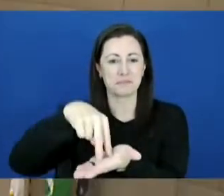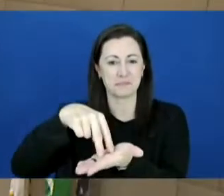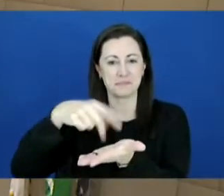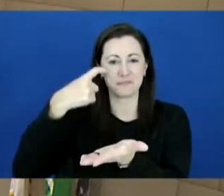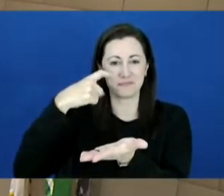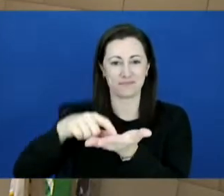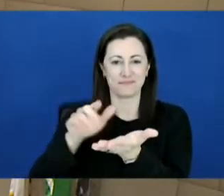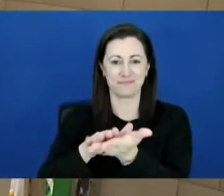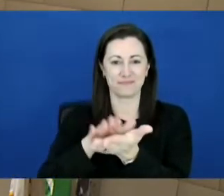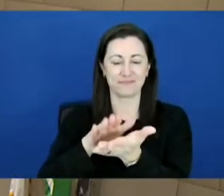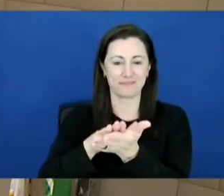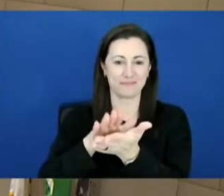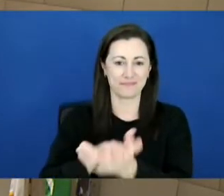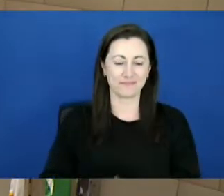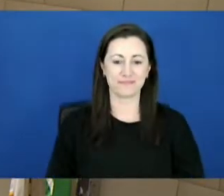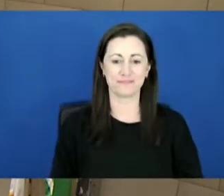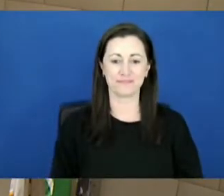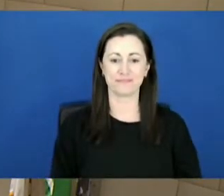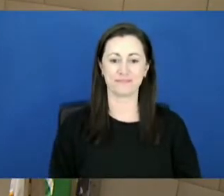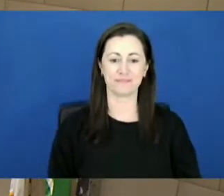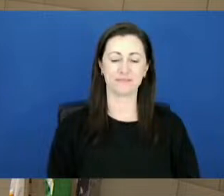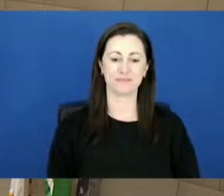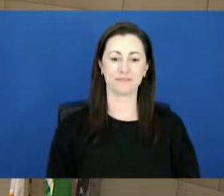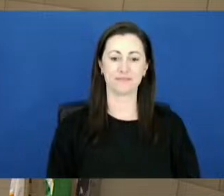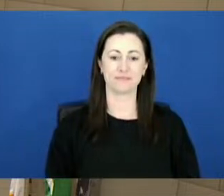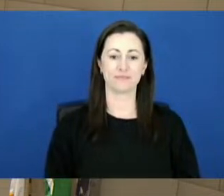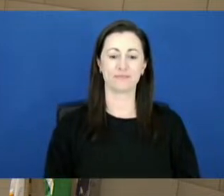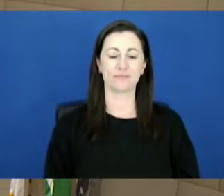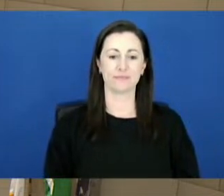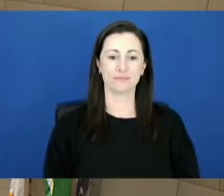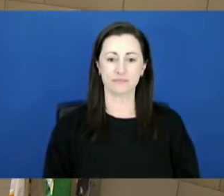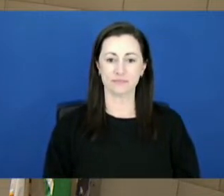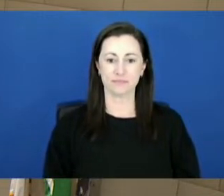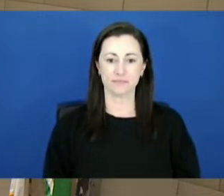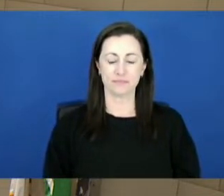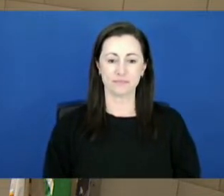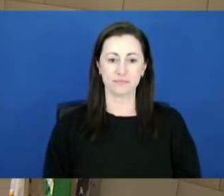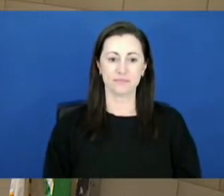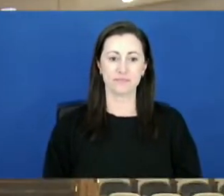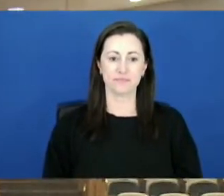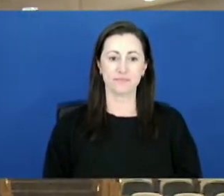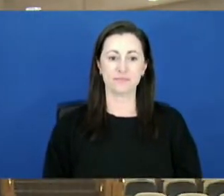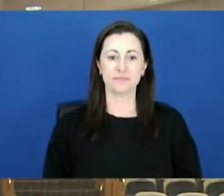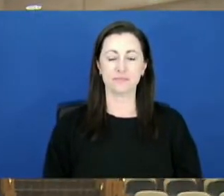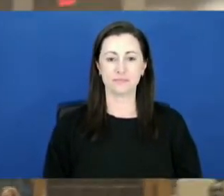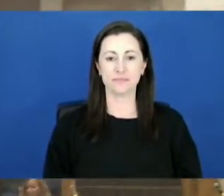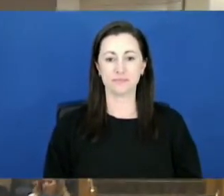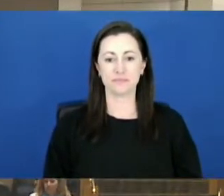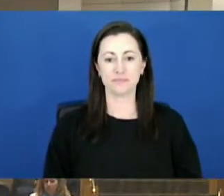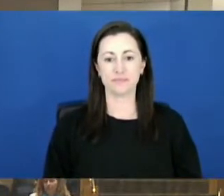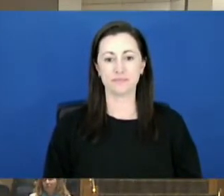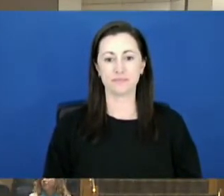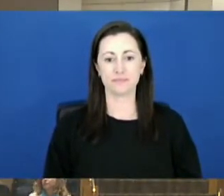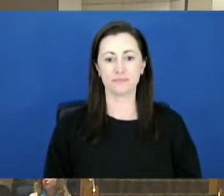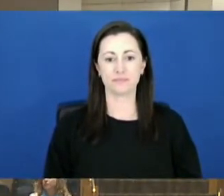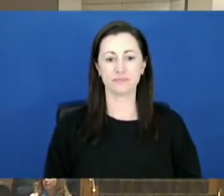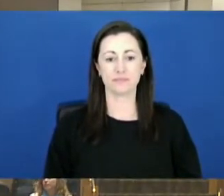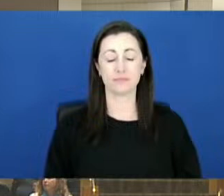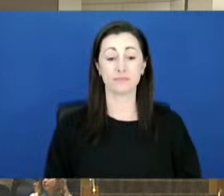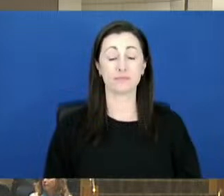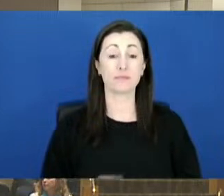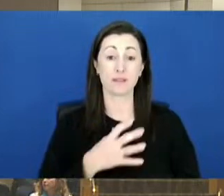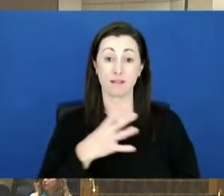DOESN'T LIKE THE RECOGNITION.